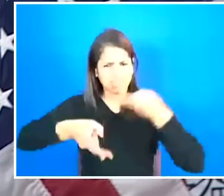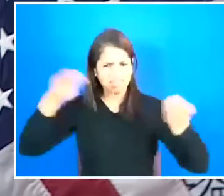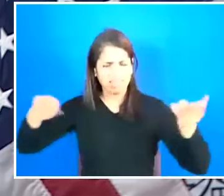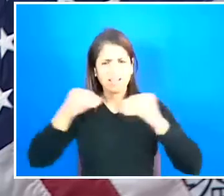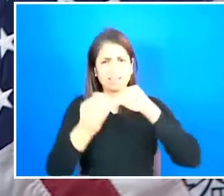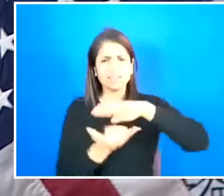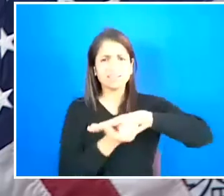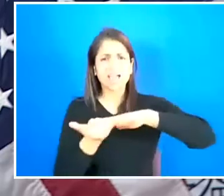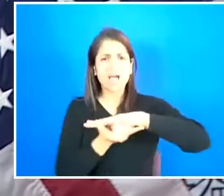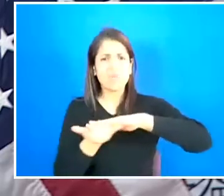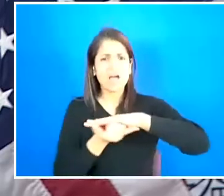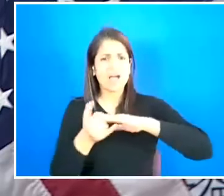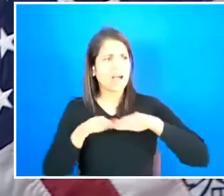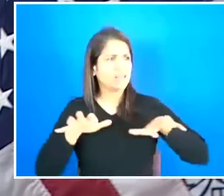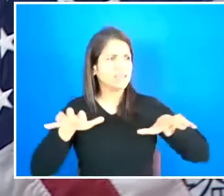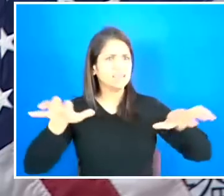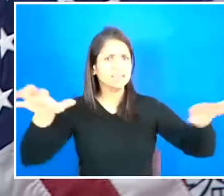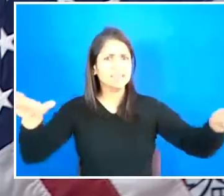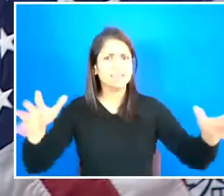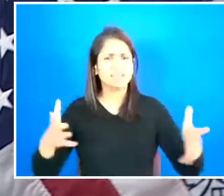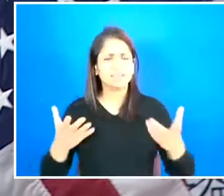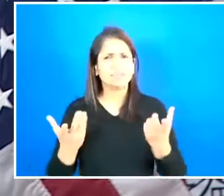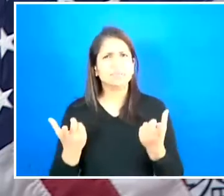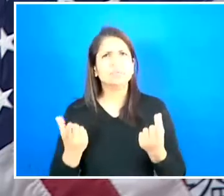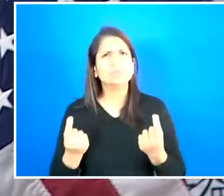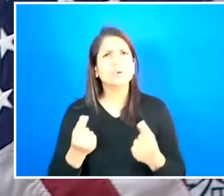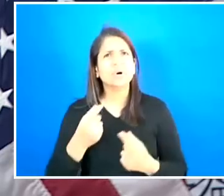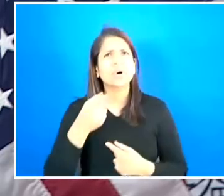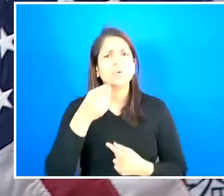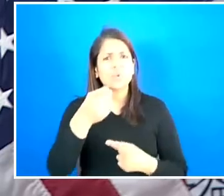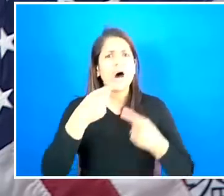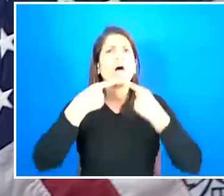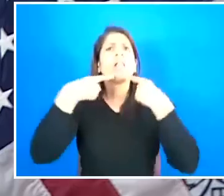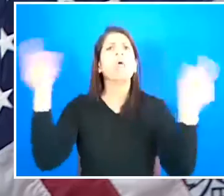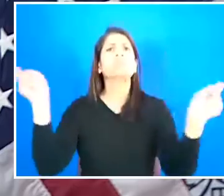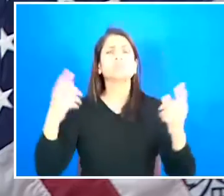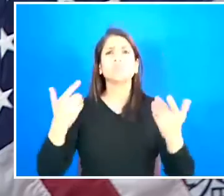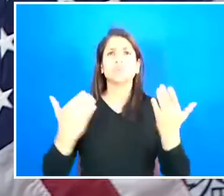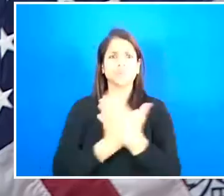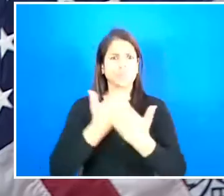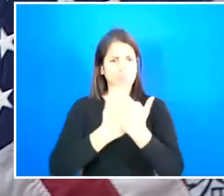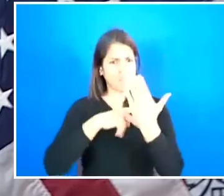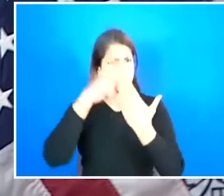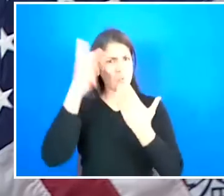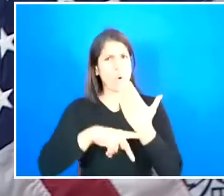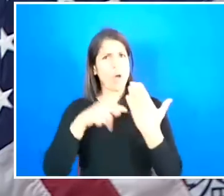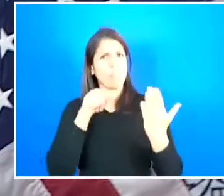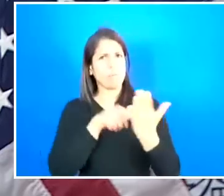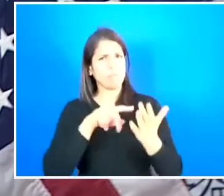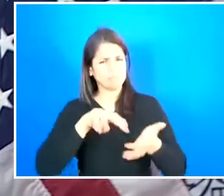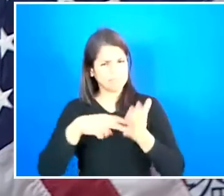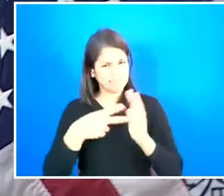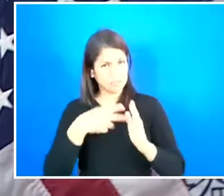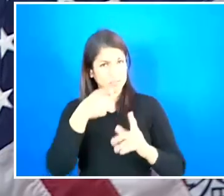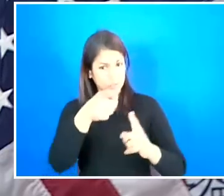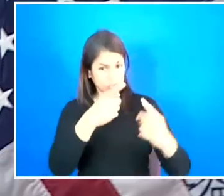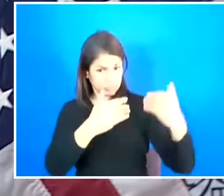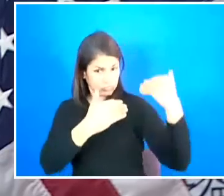THEY'RE ALL RELATED. ANNOUNCING THIS NEW PROGRAM, ARE NOW NO WACCEPTING RESPONSIBILITY FOR GETTING THE